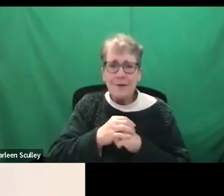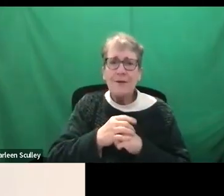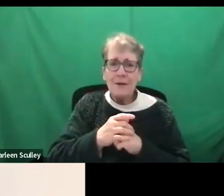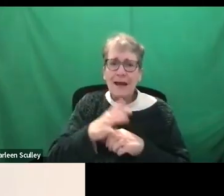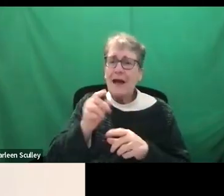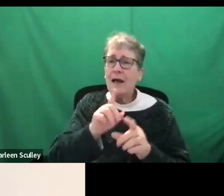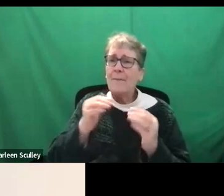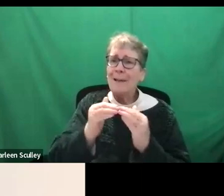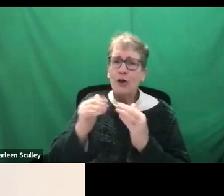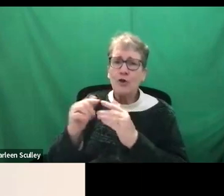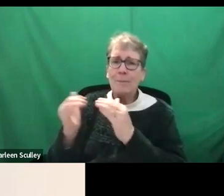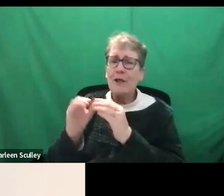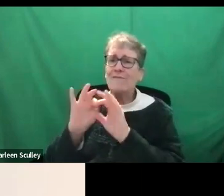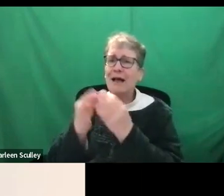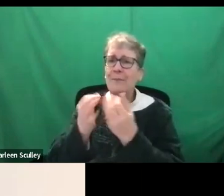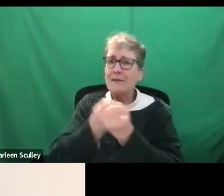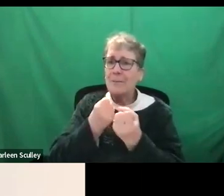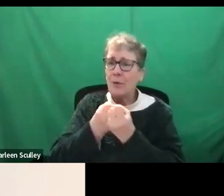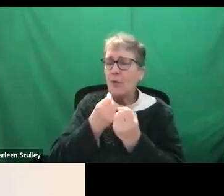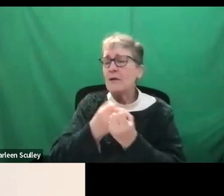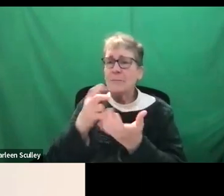Deaf mentorship program, that has been wildly successful.